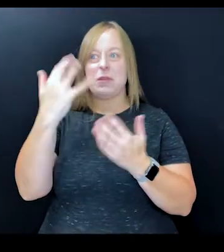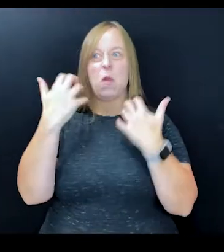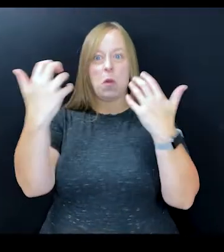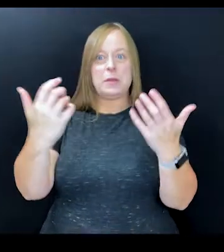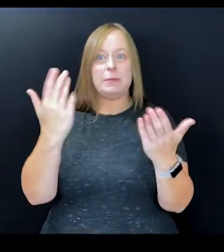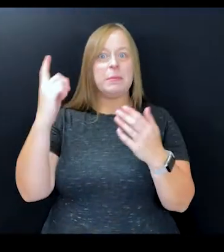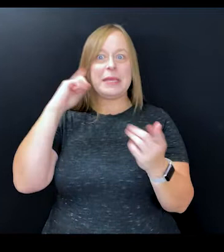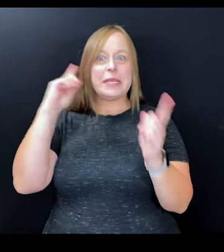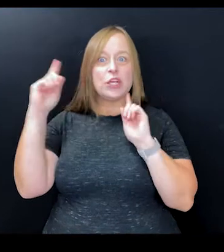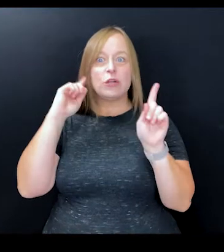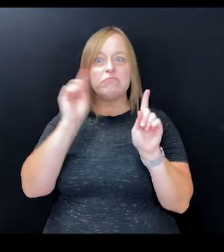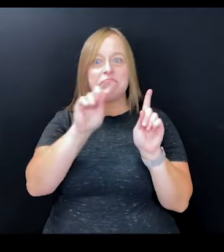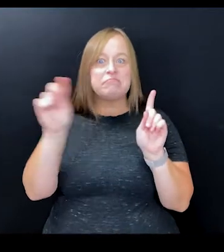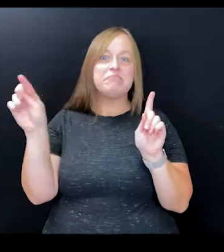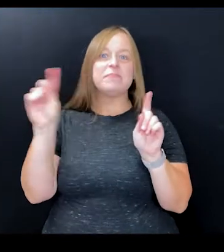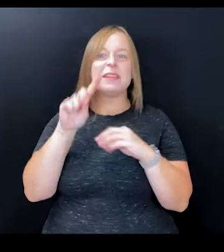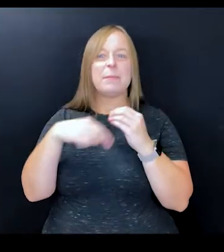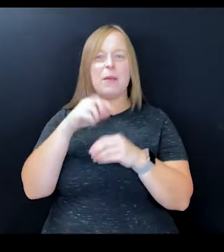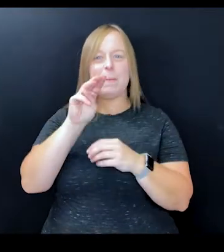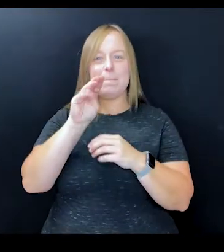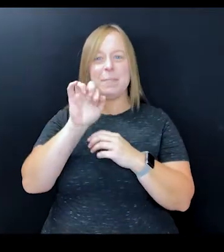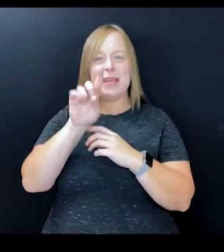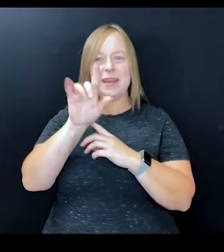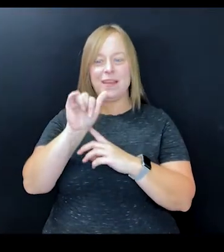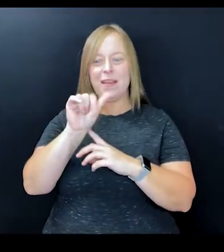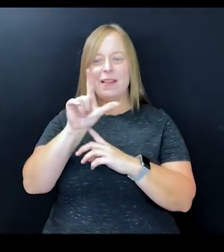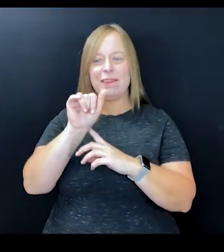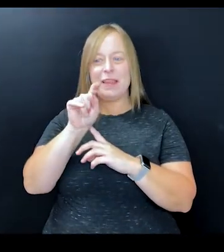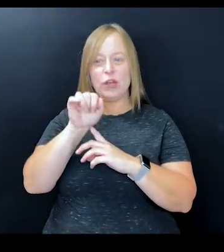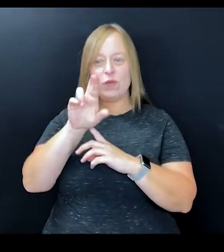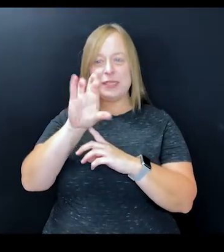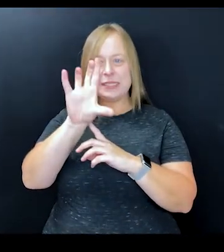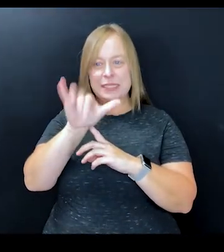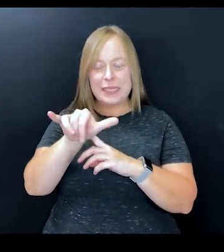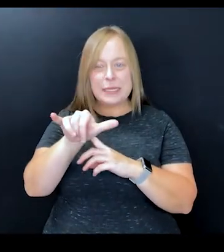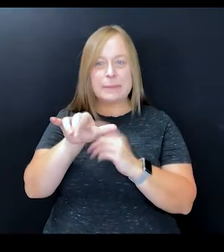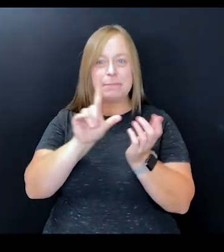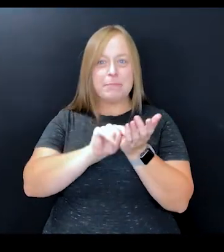audience may hear about is something called media literacy. Let's talk about that,